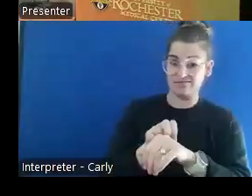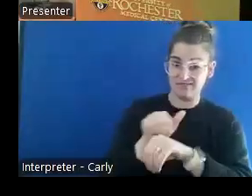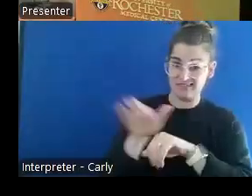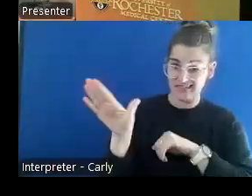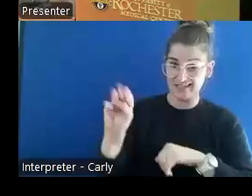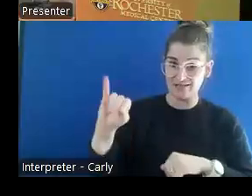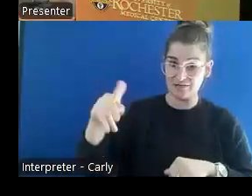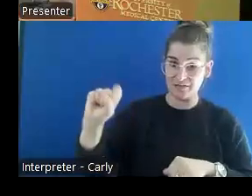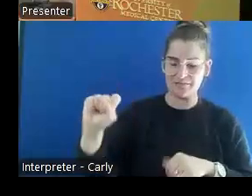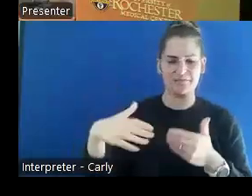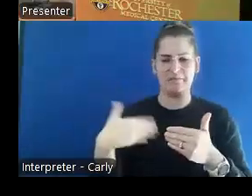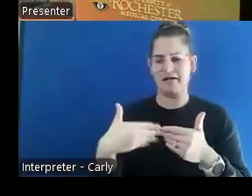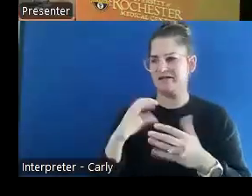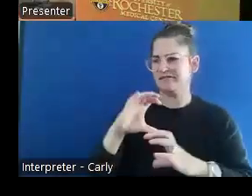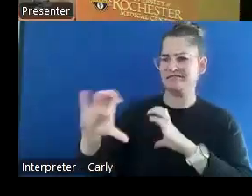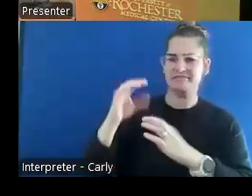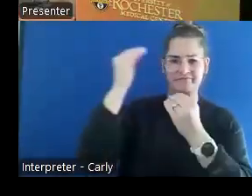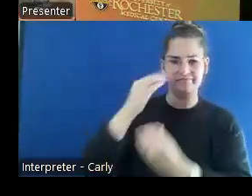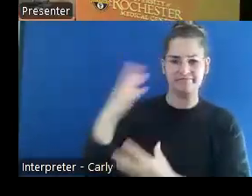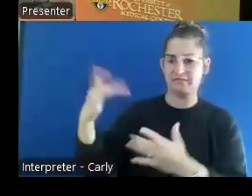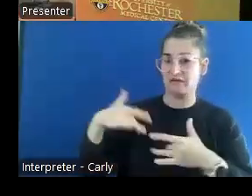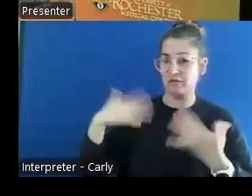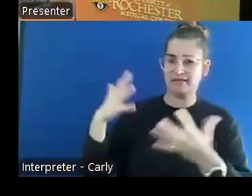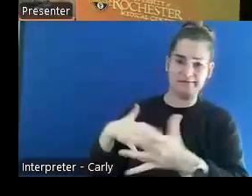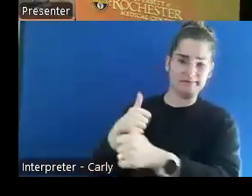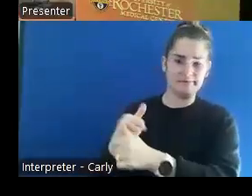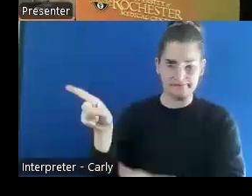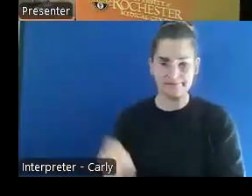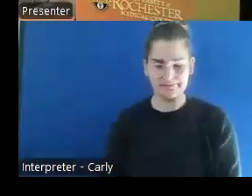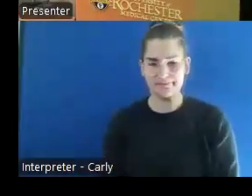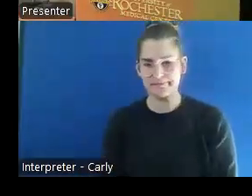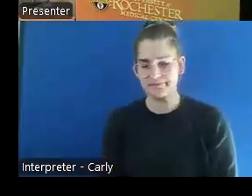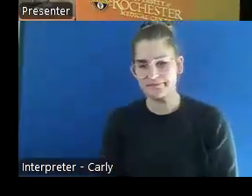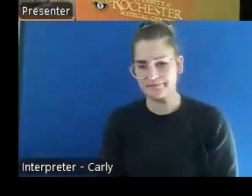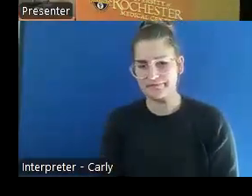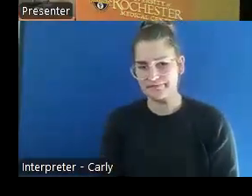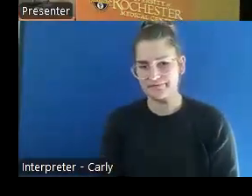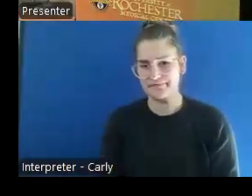to communicate with the providers who are going to be involved but while we're really good at talking